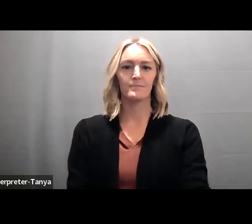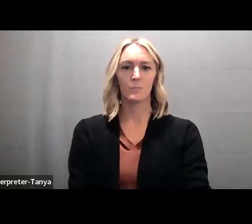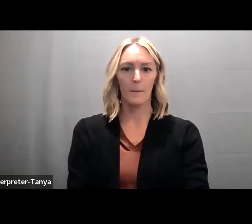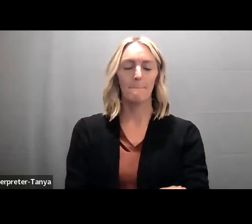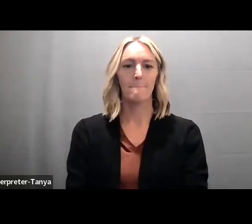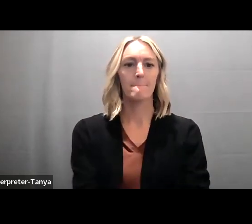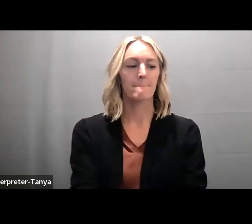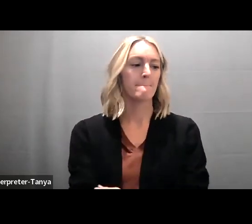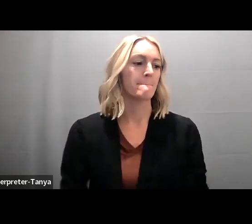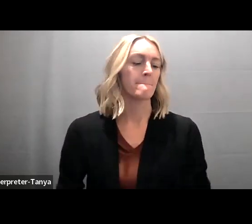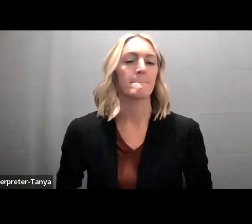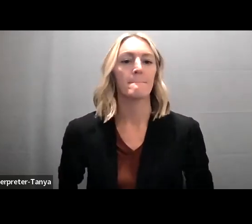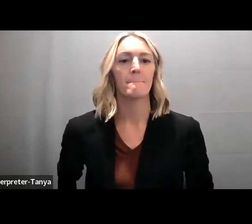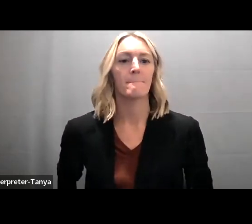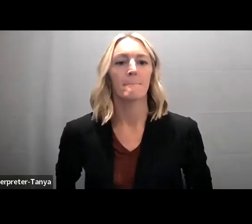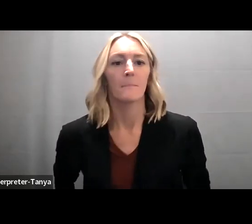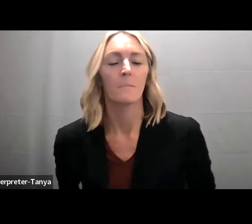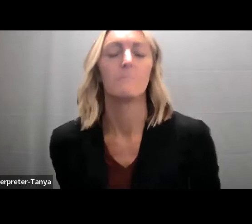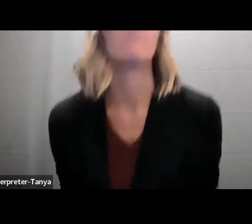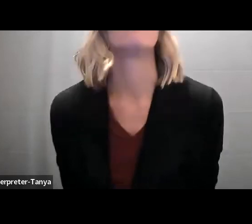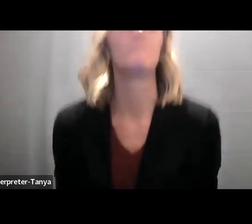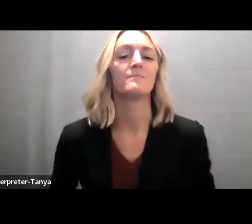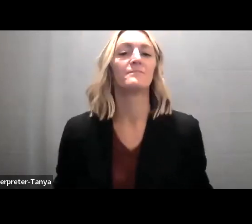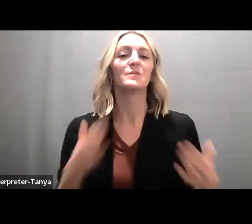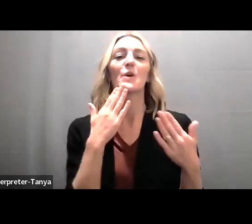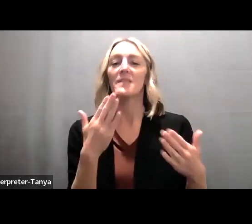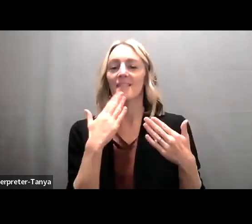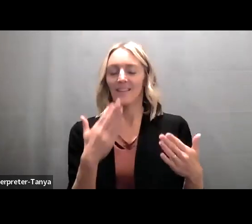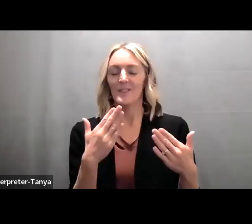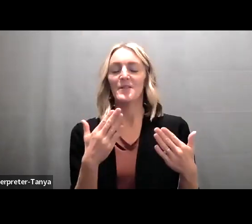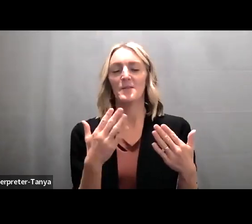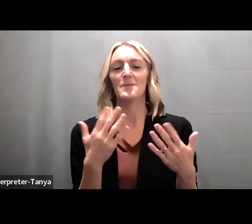possible. Okay. So thank you. That's all the housekeeping items.